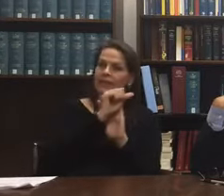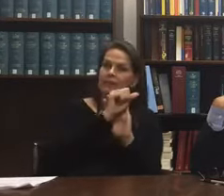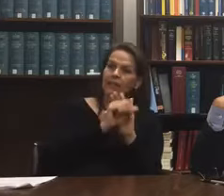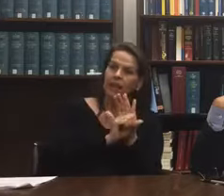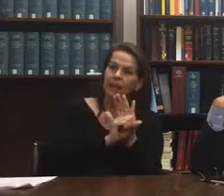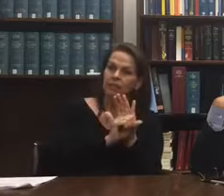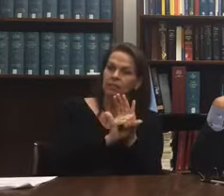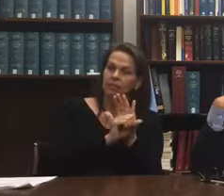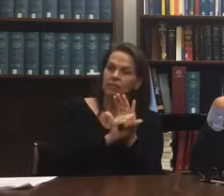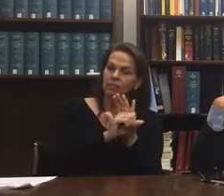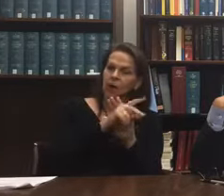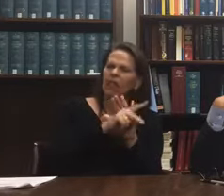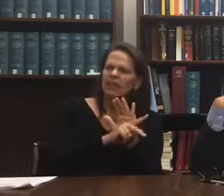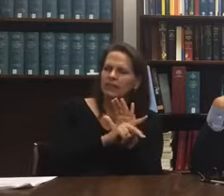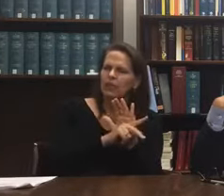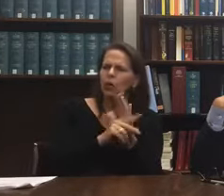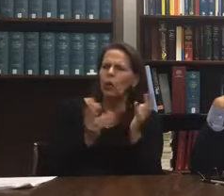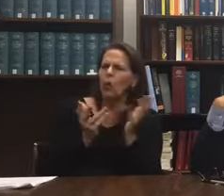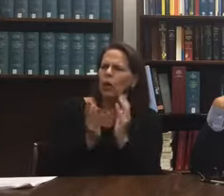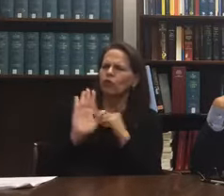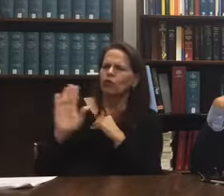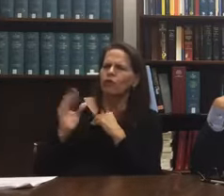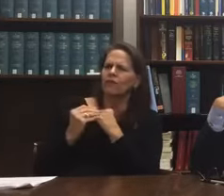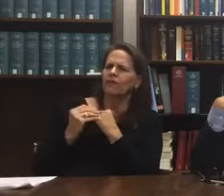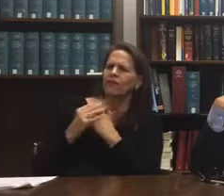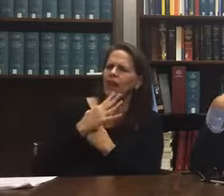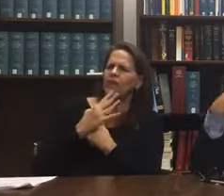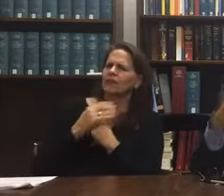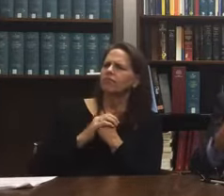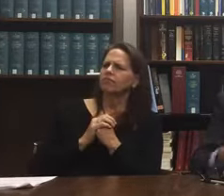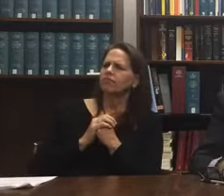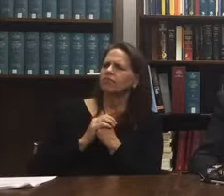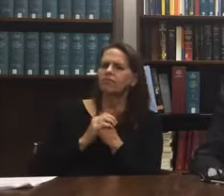what what is your advice in that type of situation yeah and we see that and